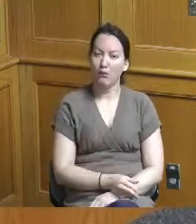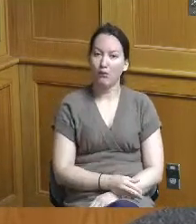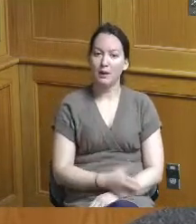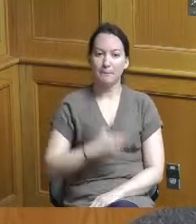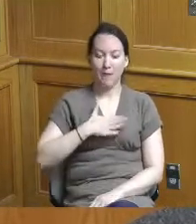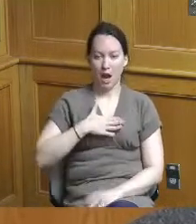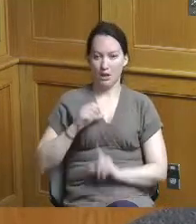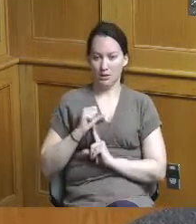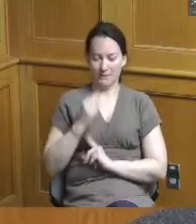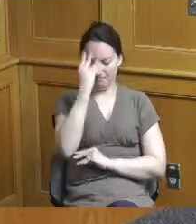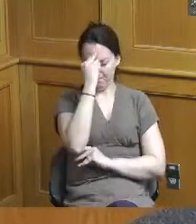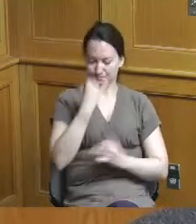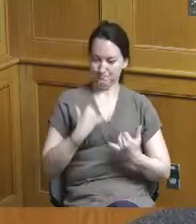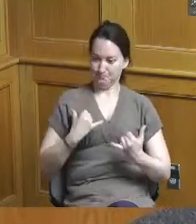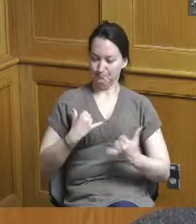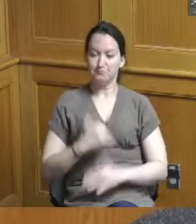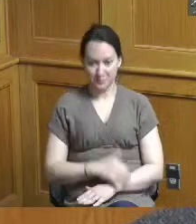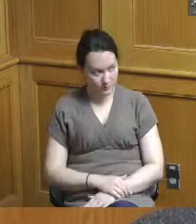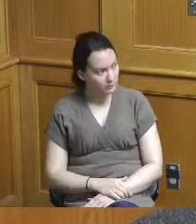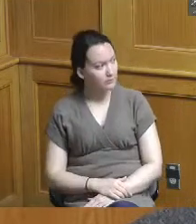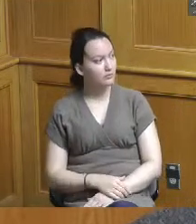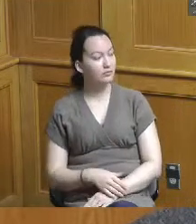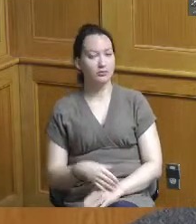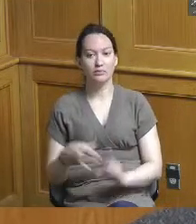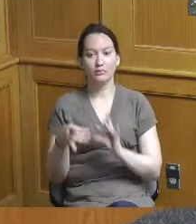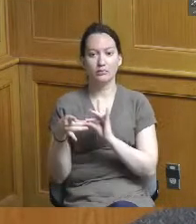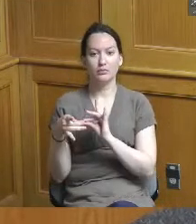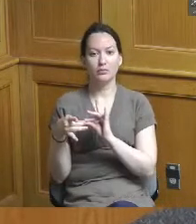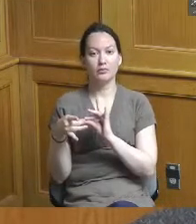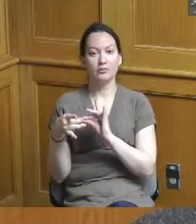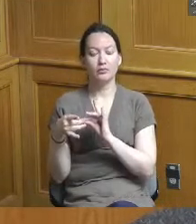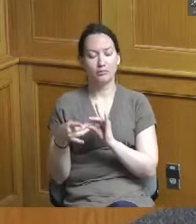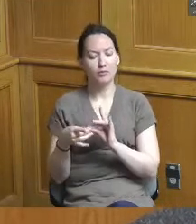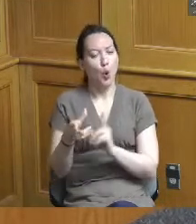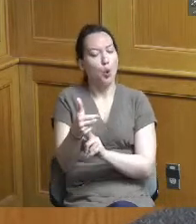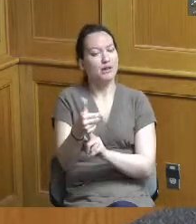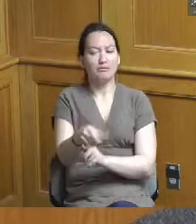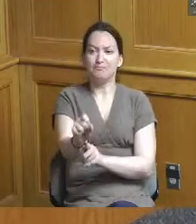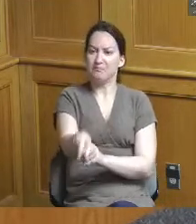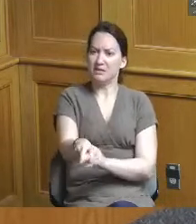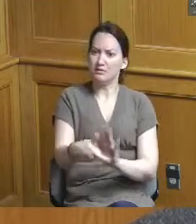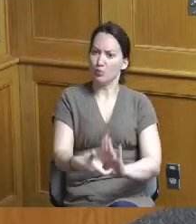am right now as it relates to the headquarter Hotel definitely we need a headquarter hotel